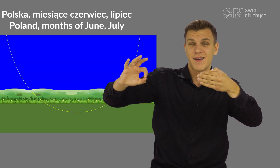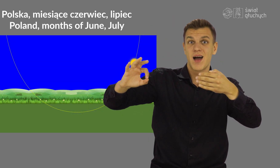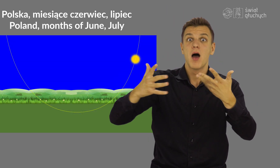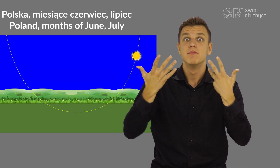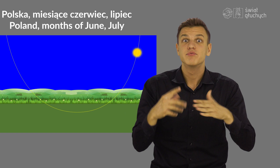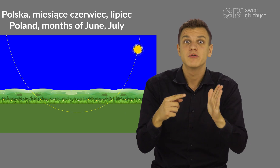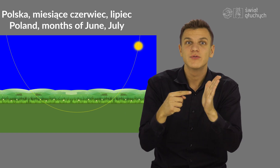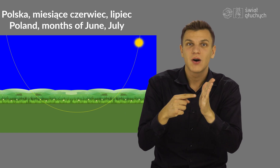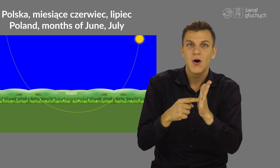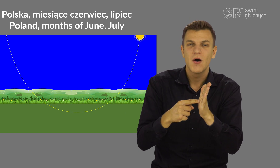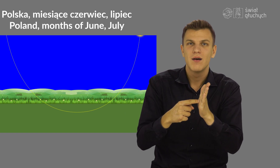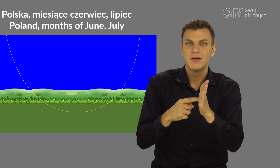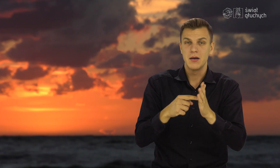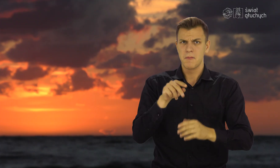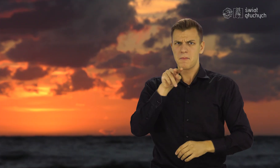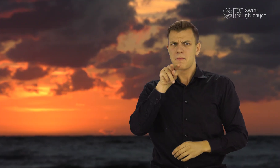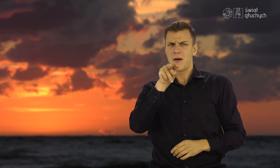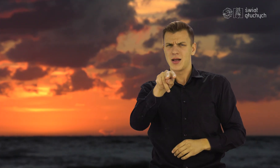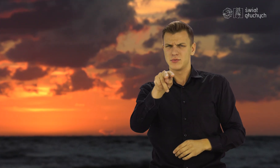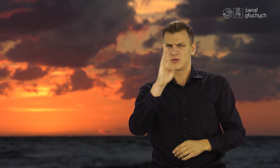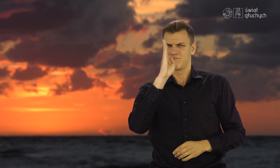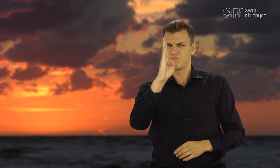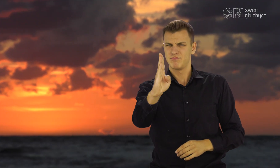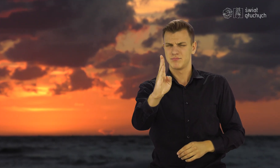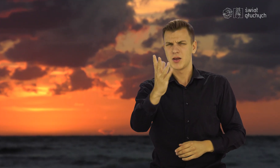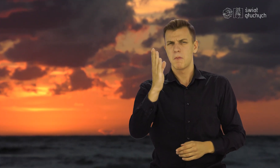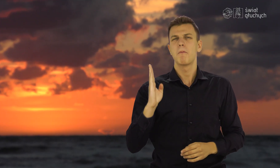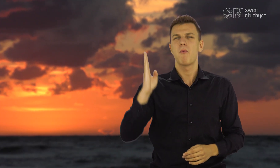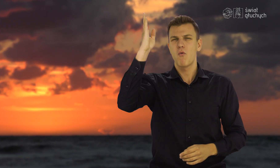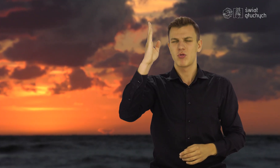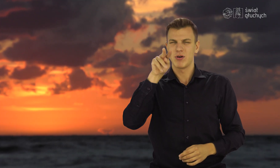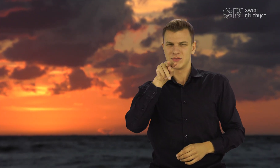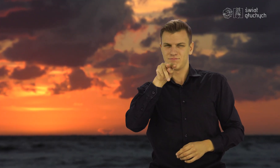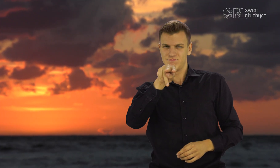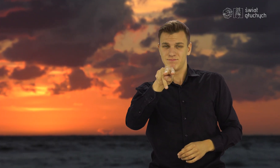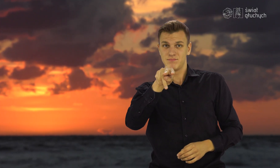That in the north we can see its slight glow throughout the night --